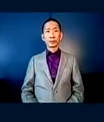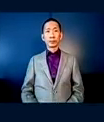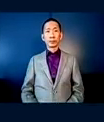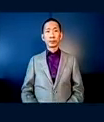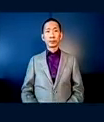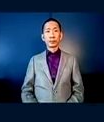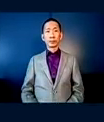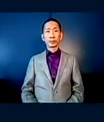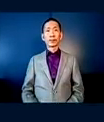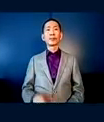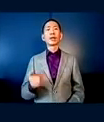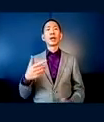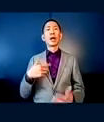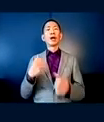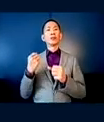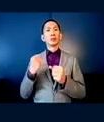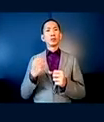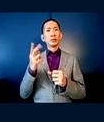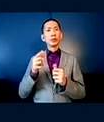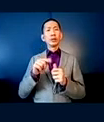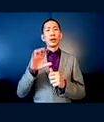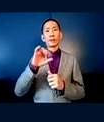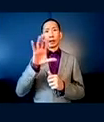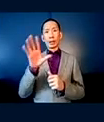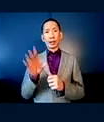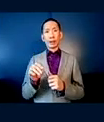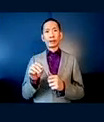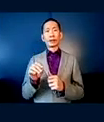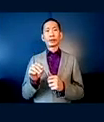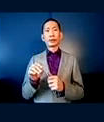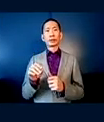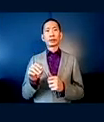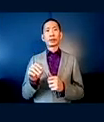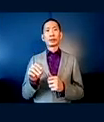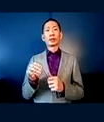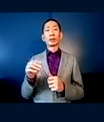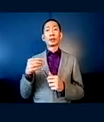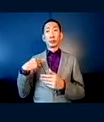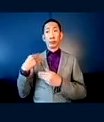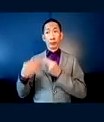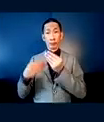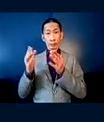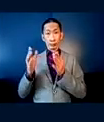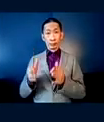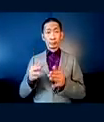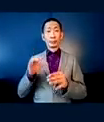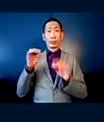NEXT SLIDE. AND THERE'S A RICH HISTORY OF